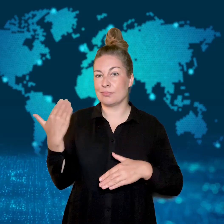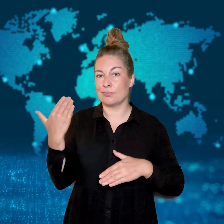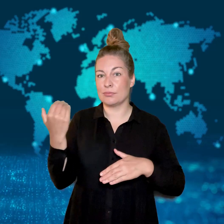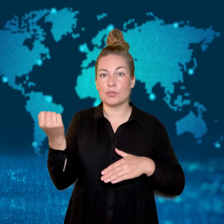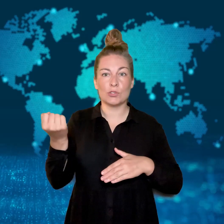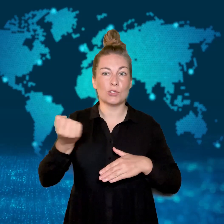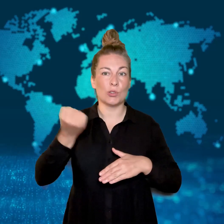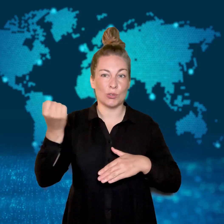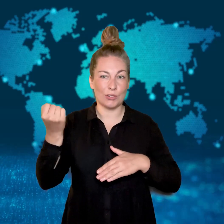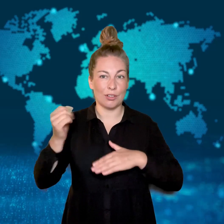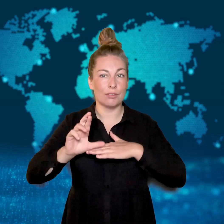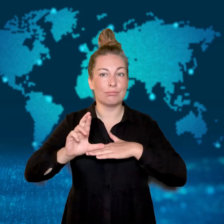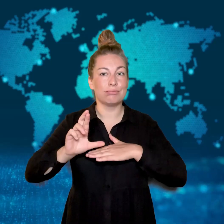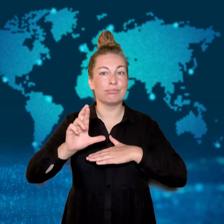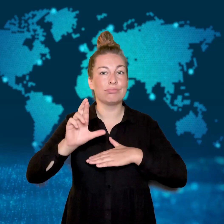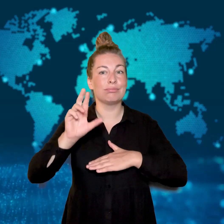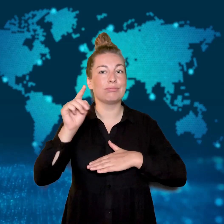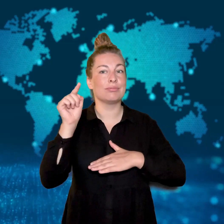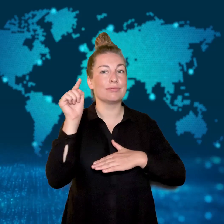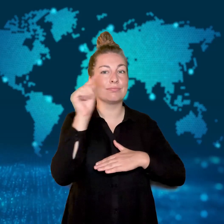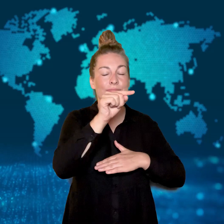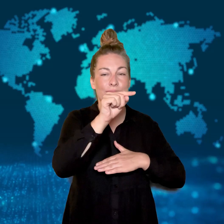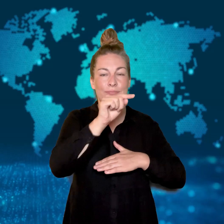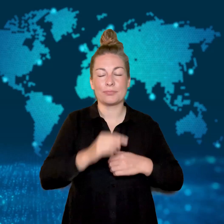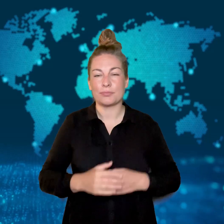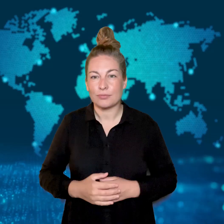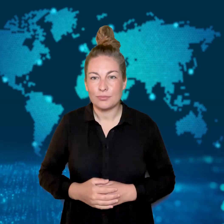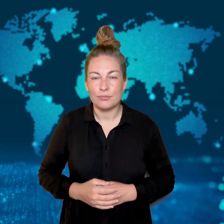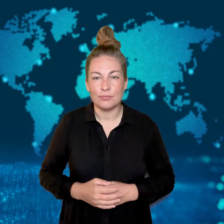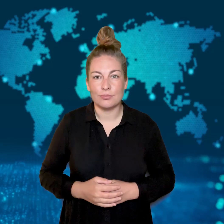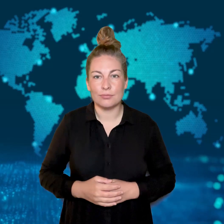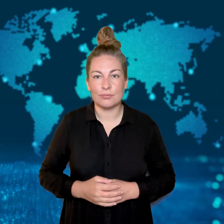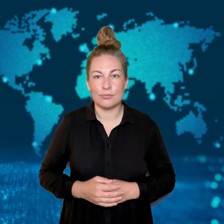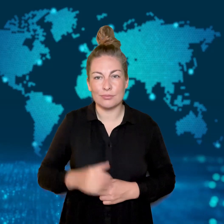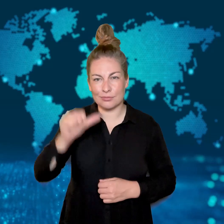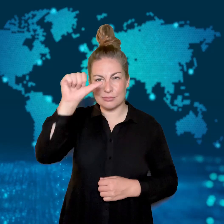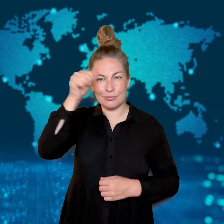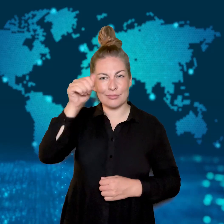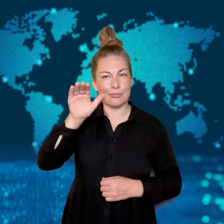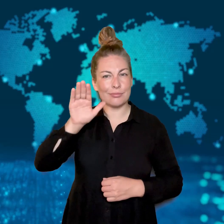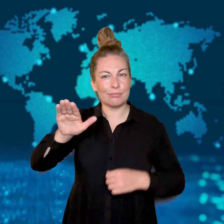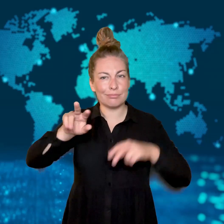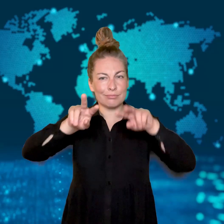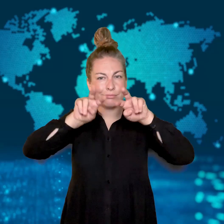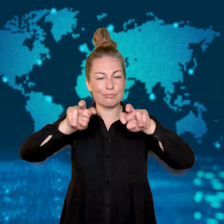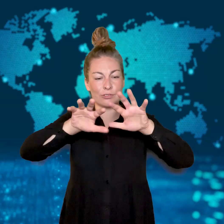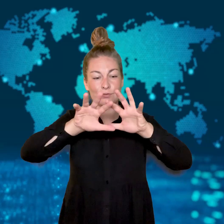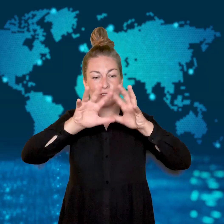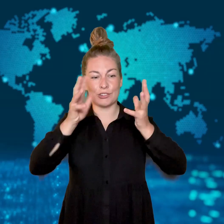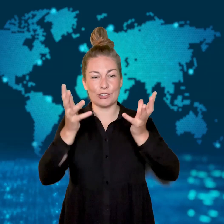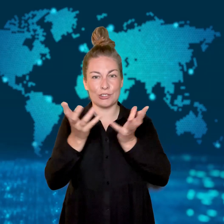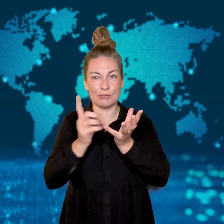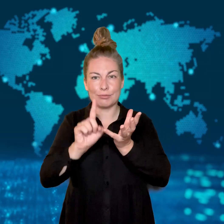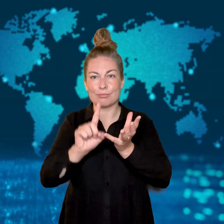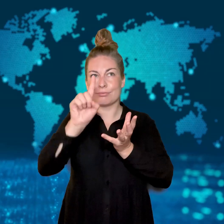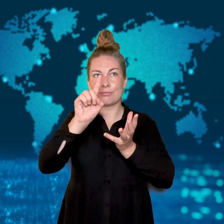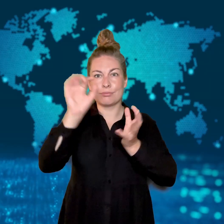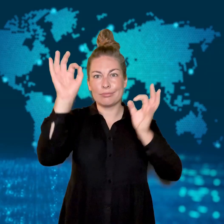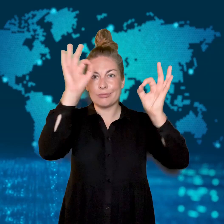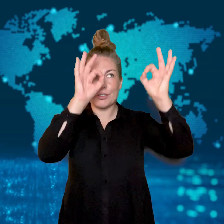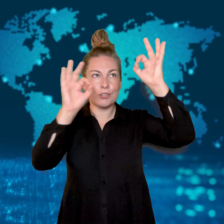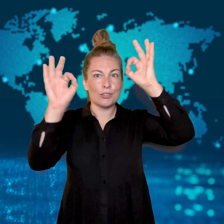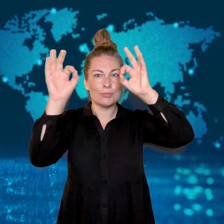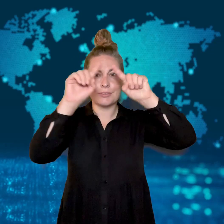This is the first "solar observatory" to be launched by India.